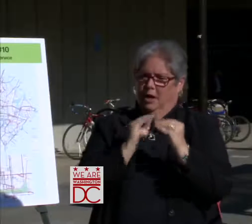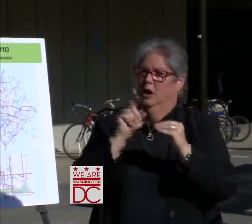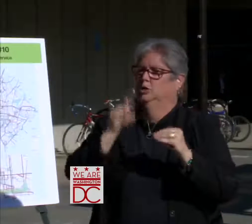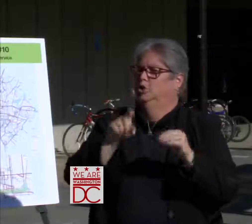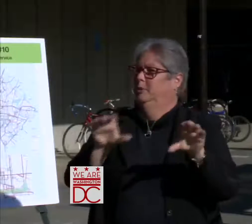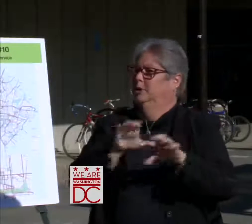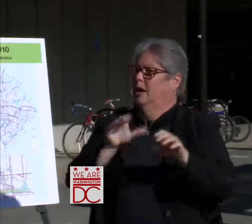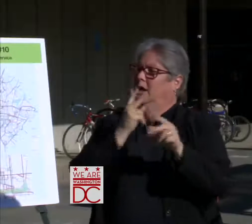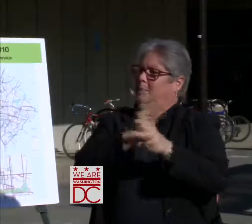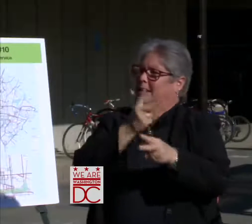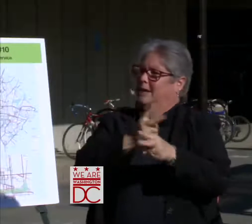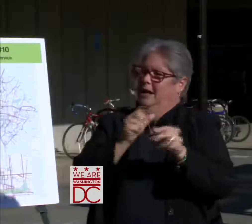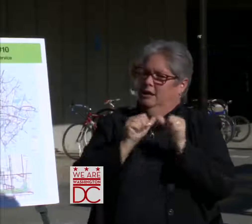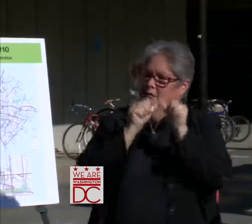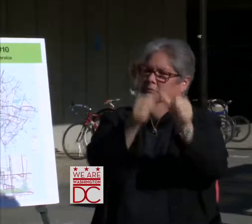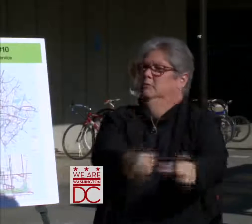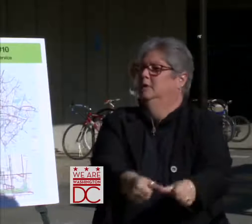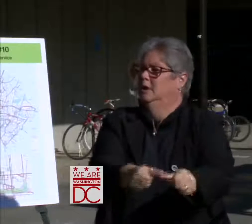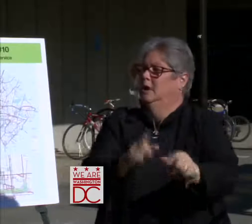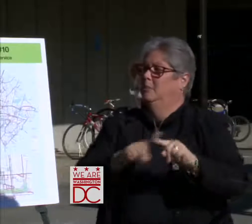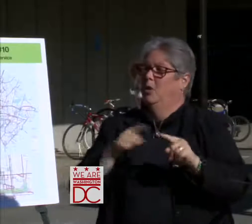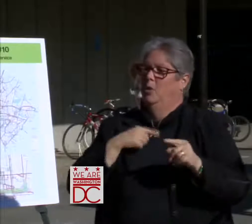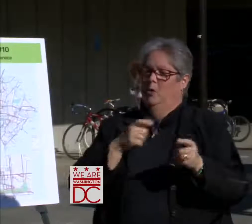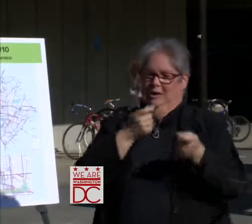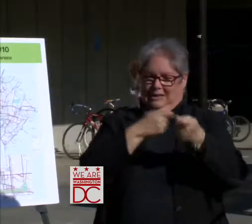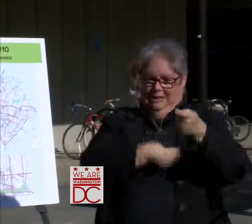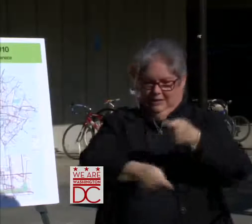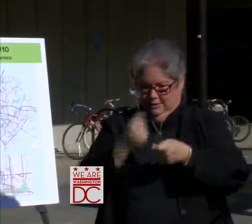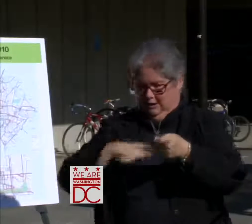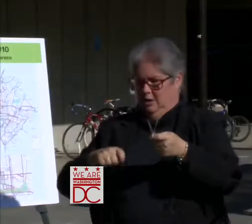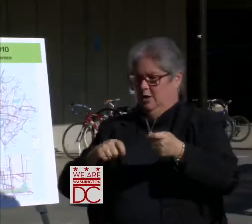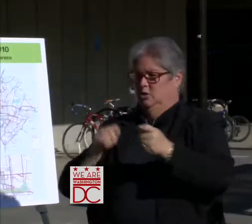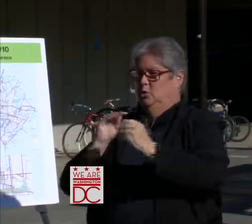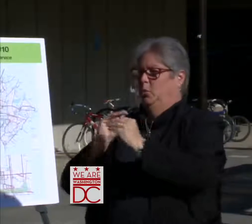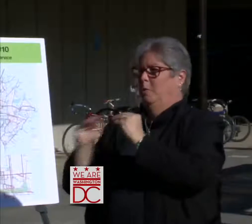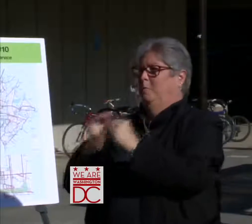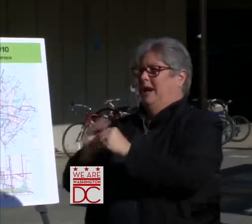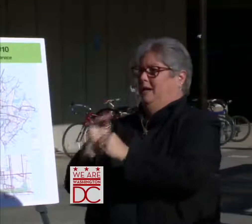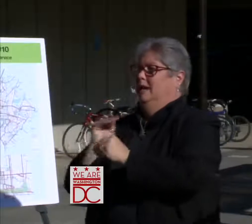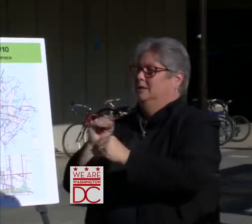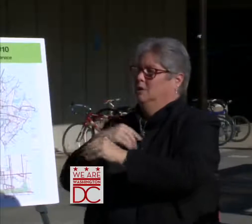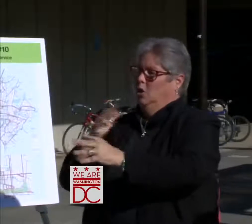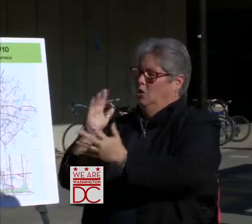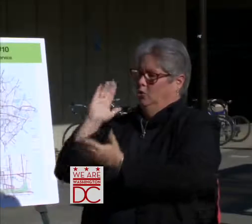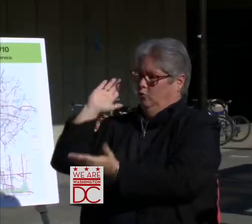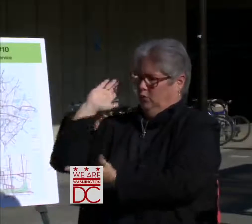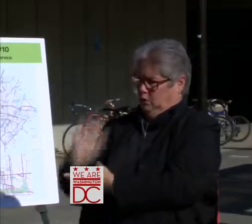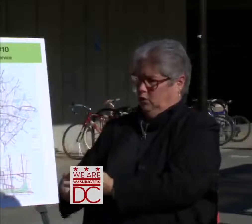MAINTAINED OVER DECADES SO WE WANT TO SWITCH THAT TO A MAINTENANCE MODE SO WE REDUCE THE AMOUNT OF MAJOR IMPACTS WE